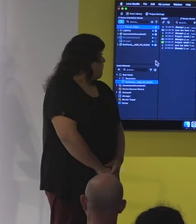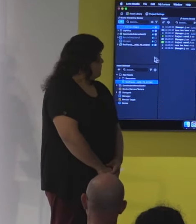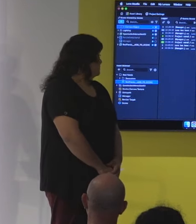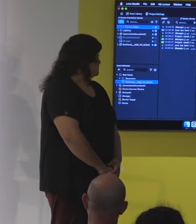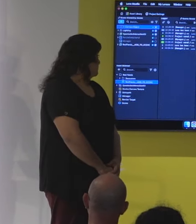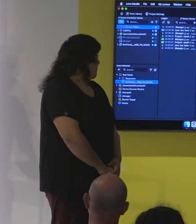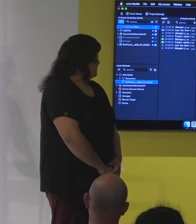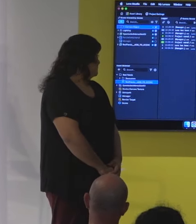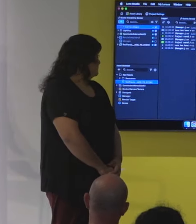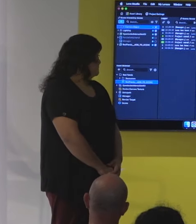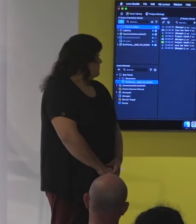Okay, great.